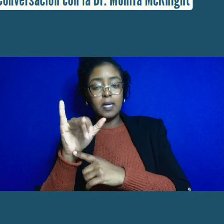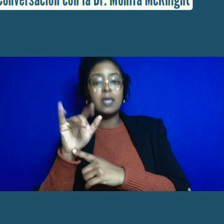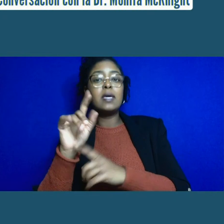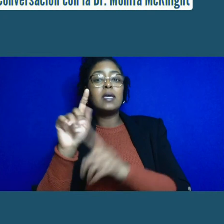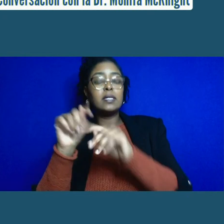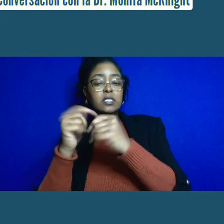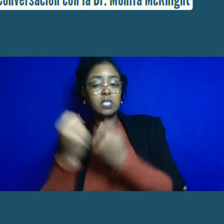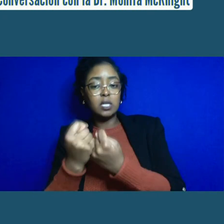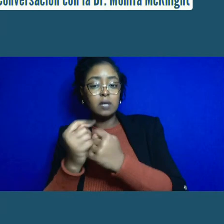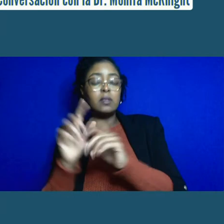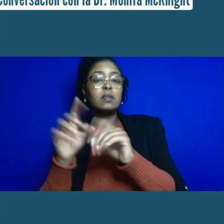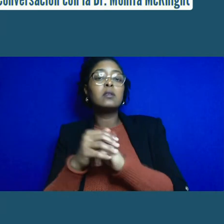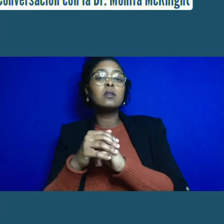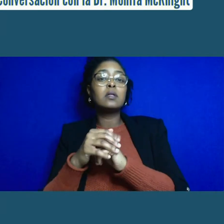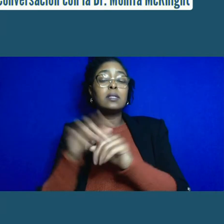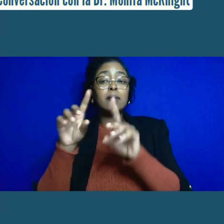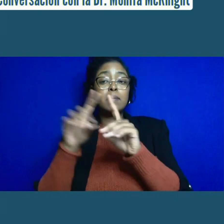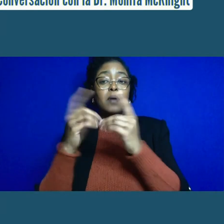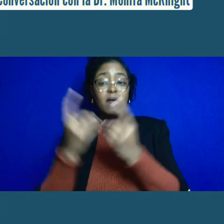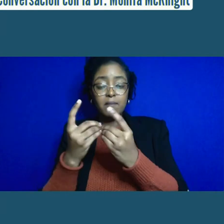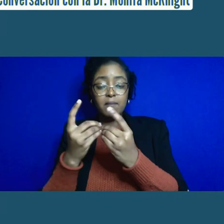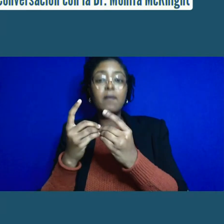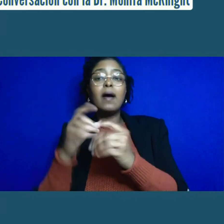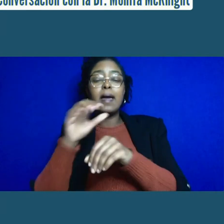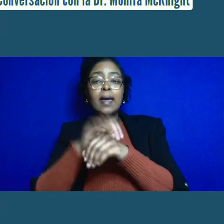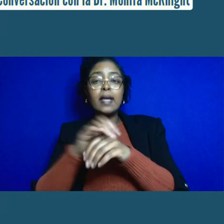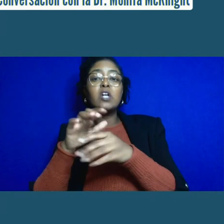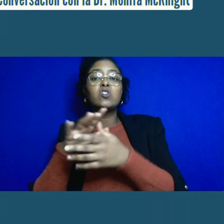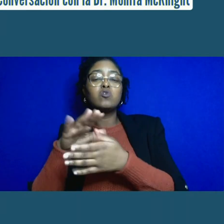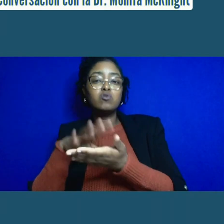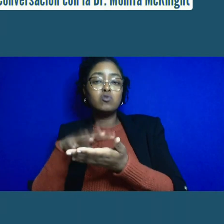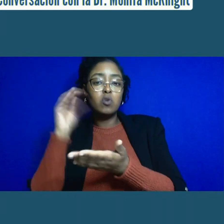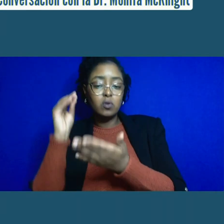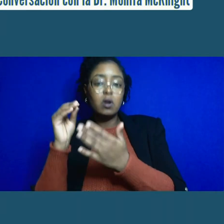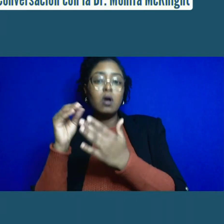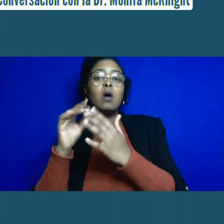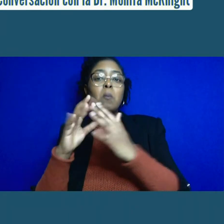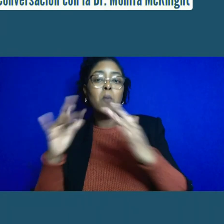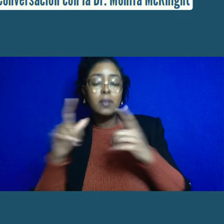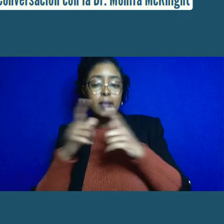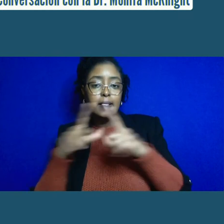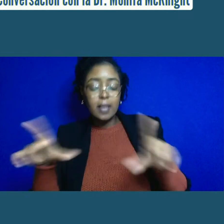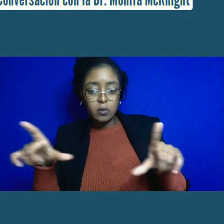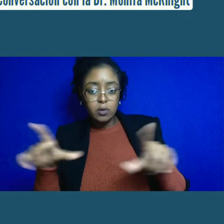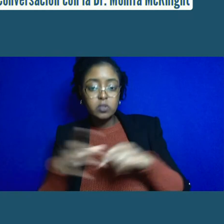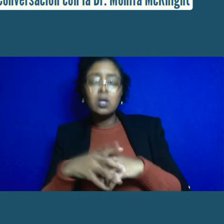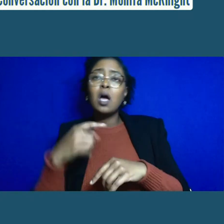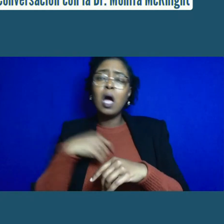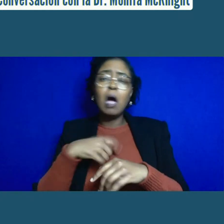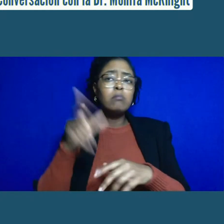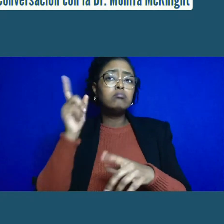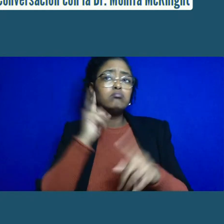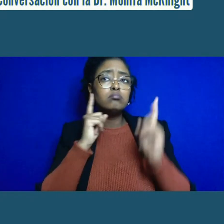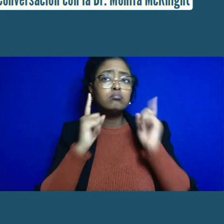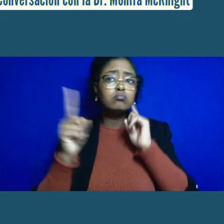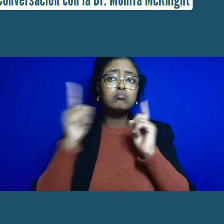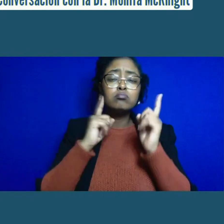of our Dell. Me team. This is a department of English learners and Multilingual education and I